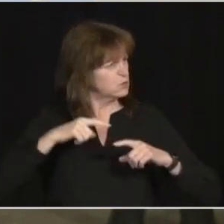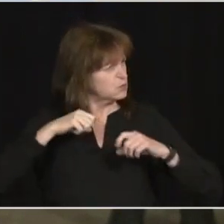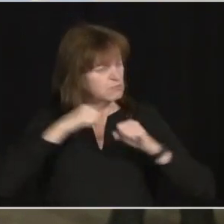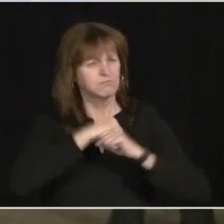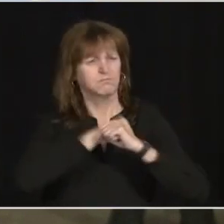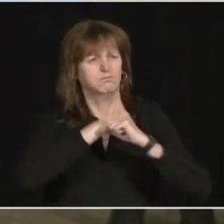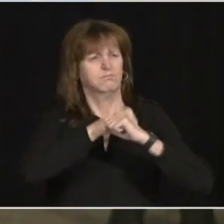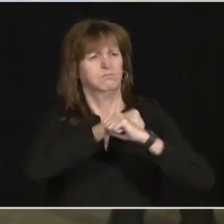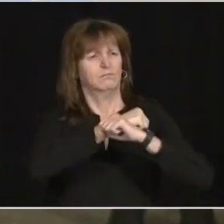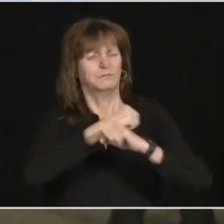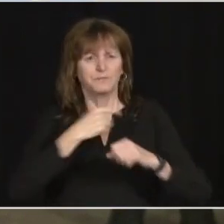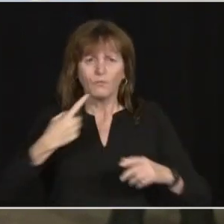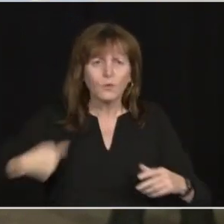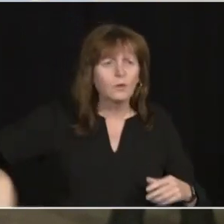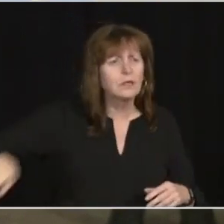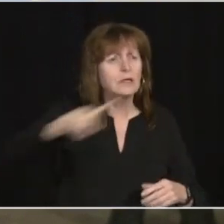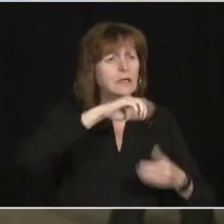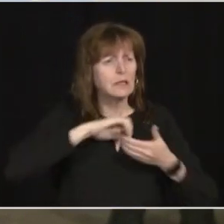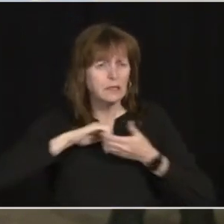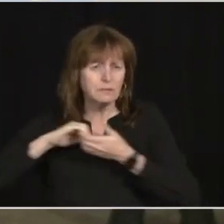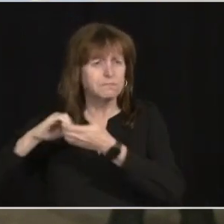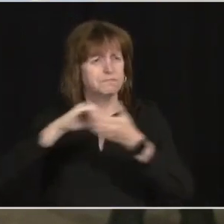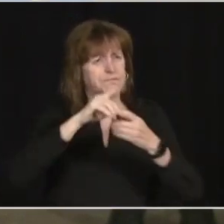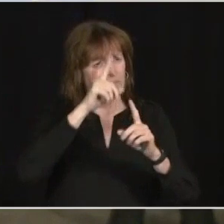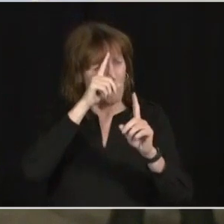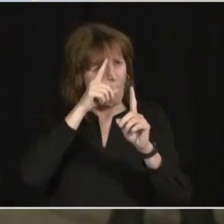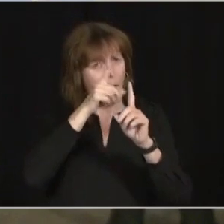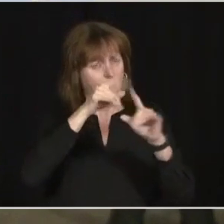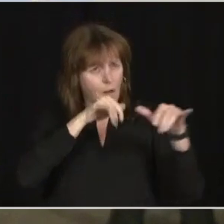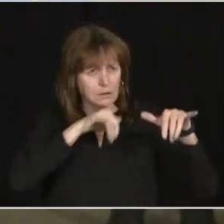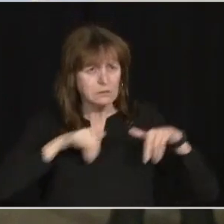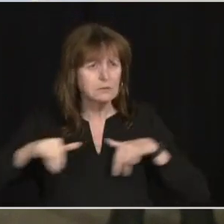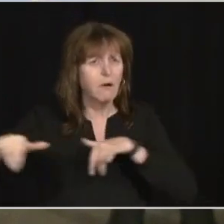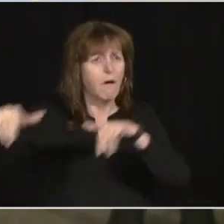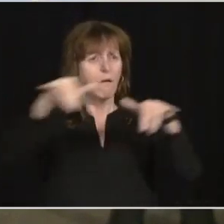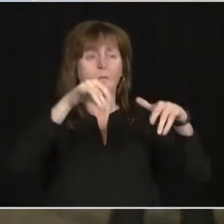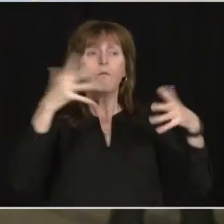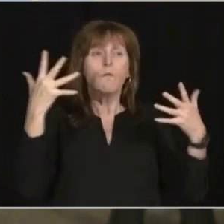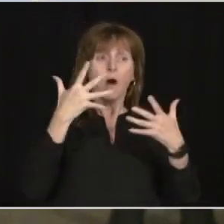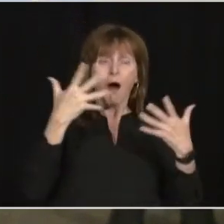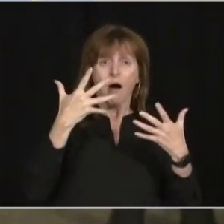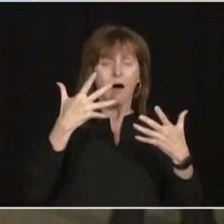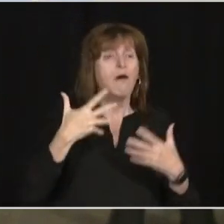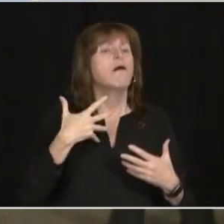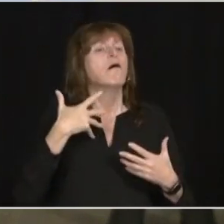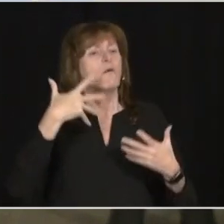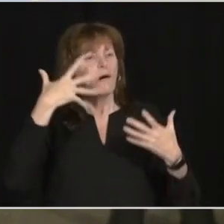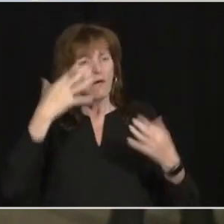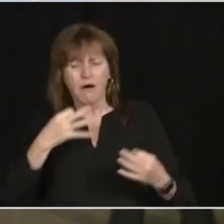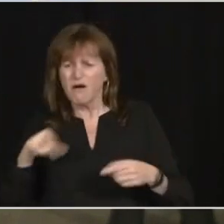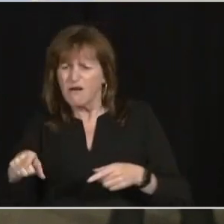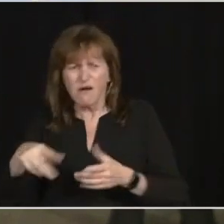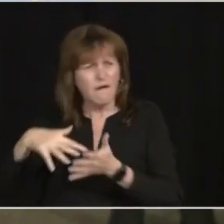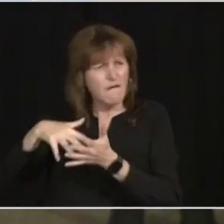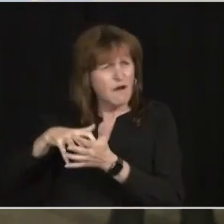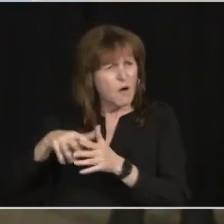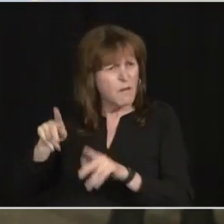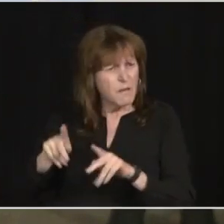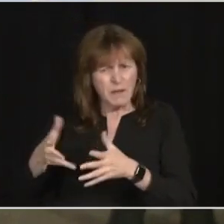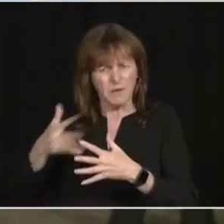common cause. We decided that protecting our most vulnerable was worth our best effort.